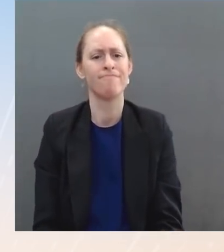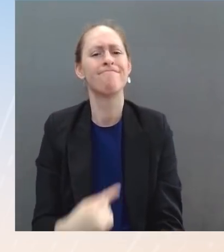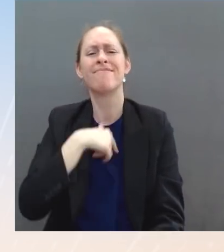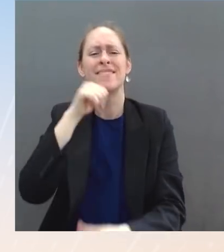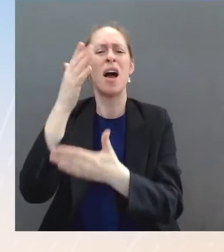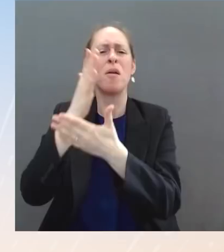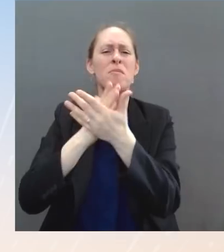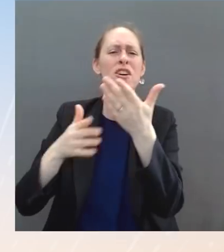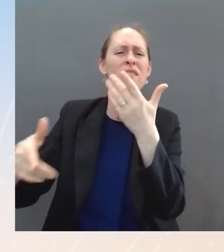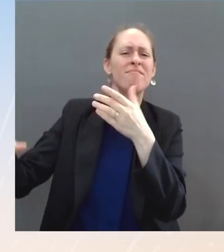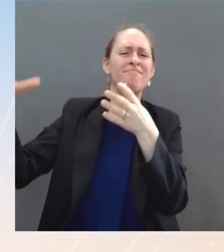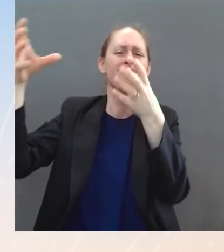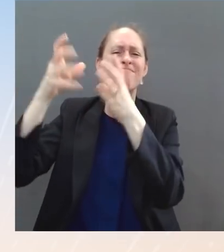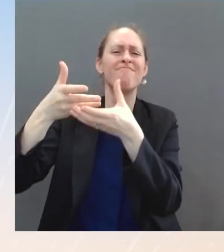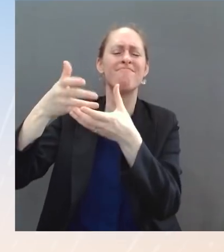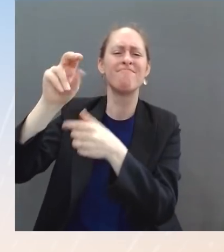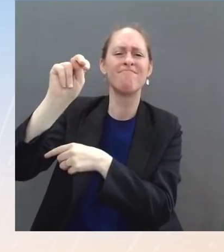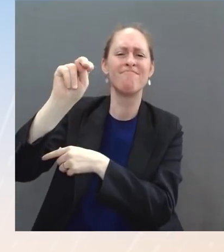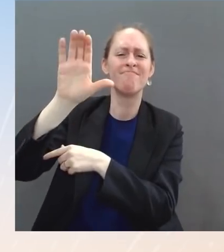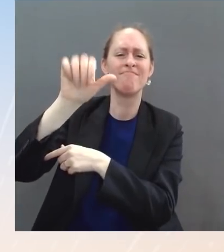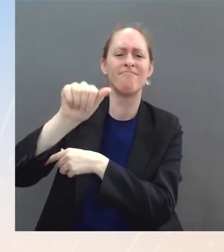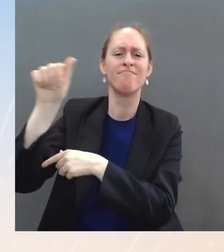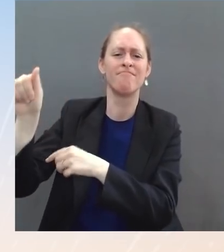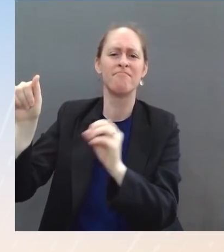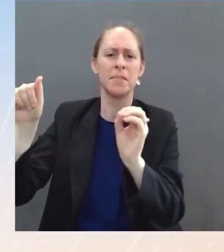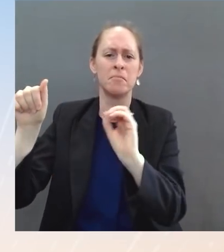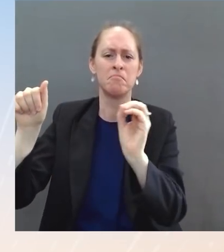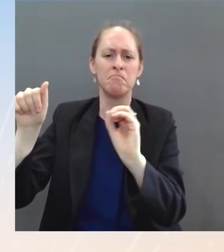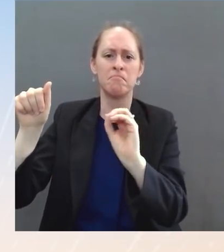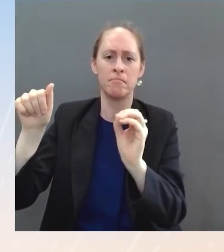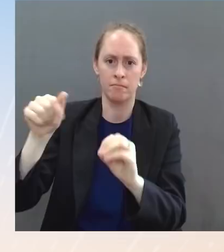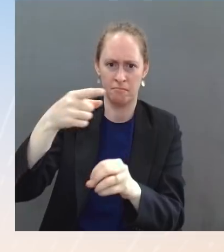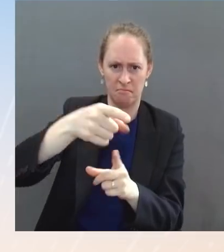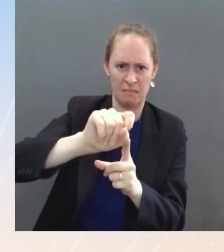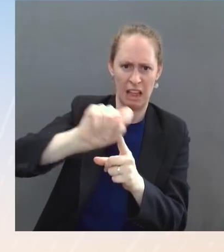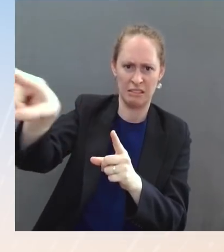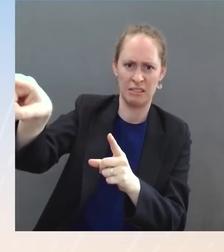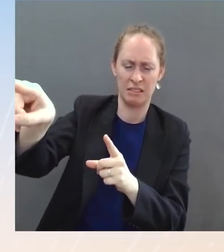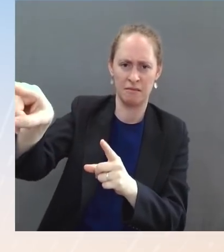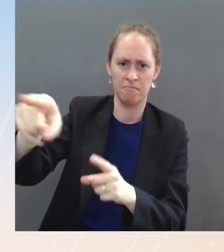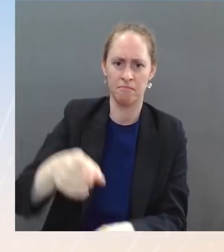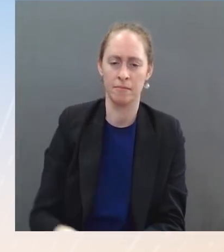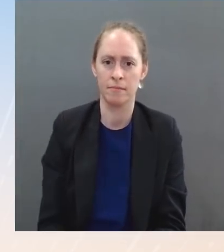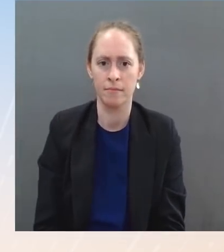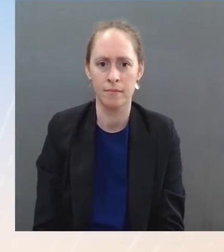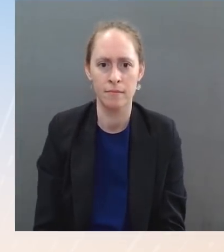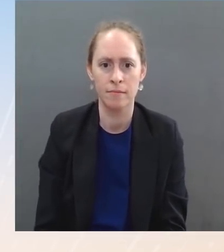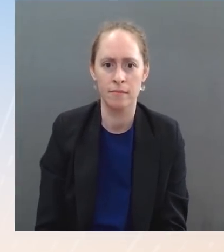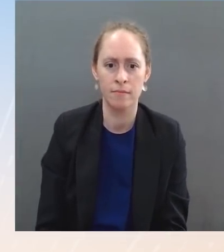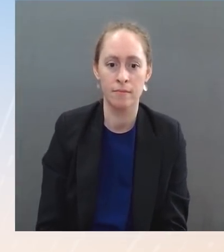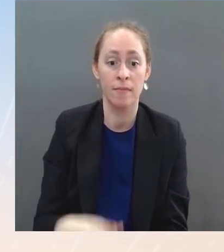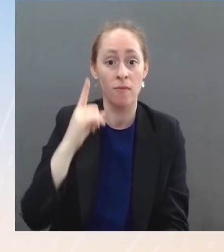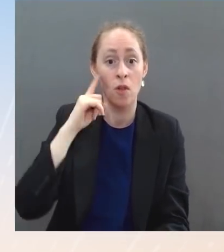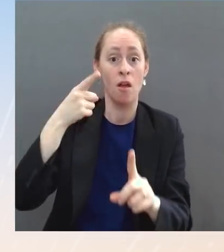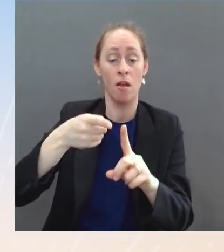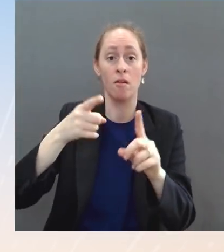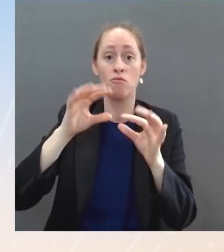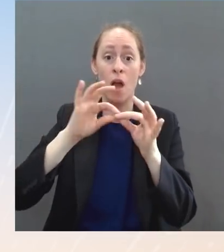I believe you're probably referring to the case over -- in swimming in the NCAA. We understand how important sports